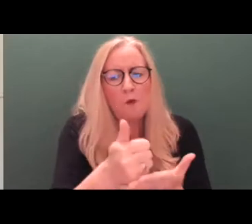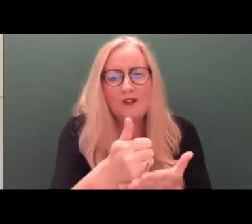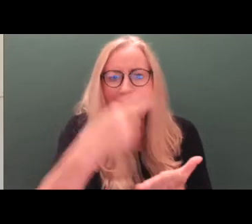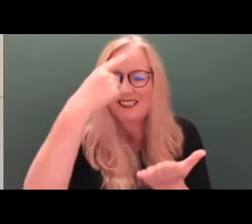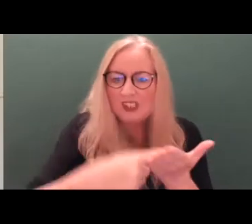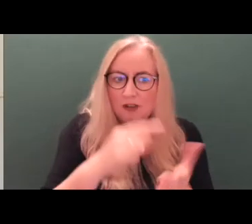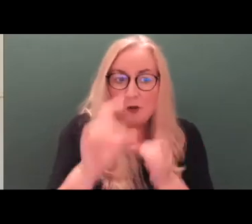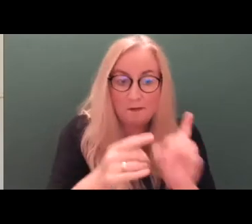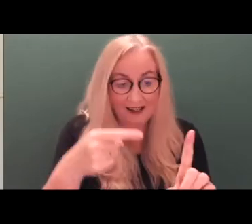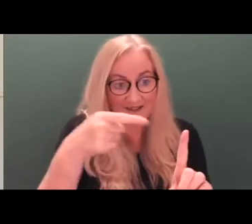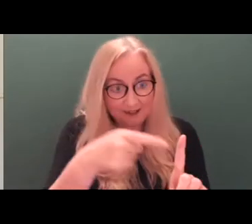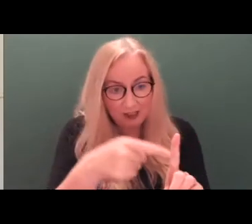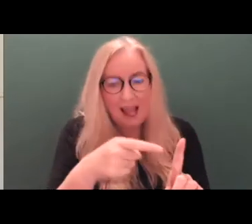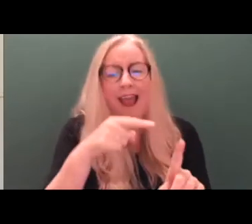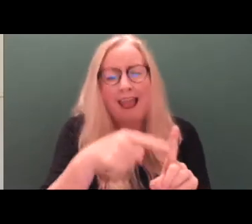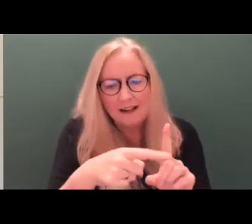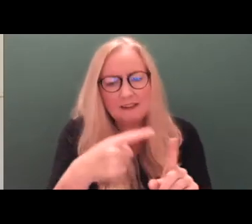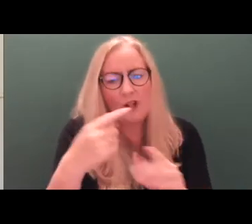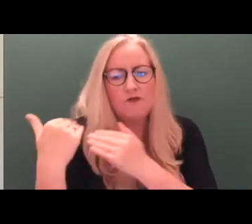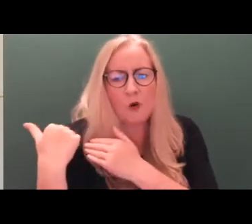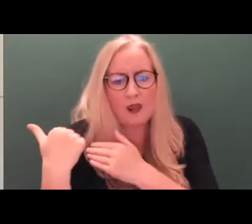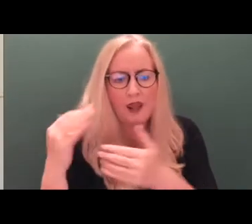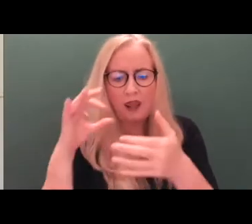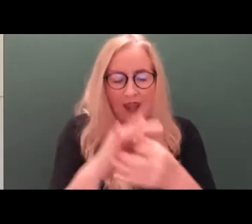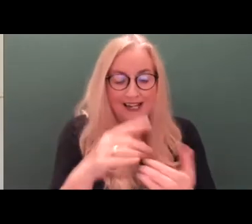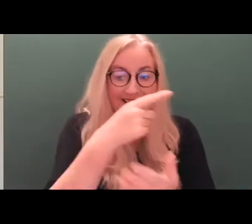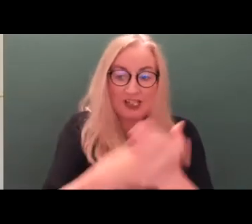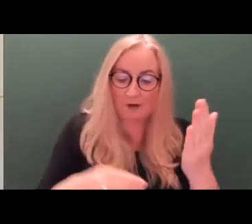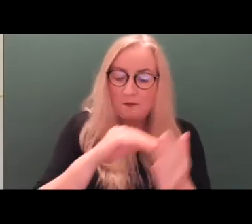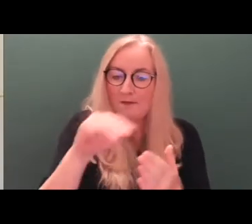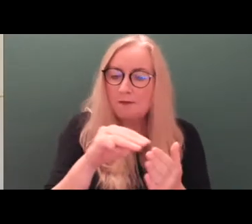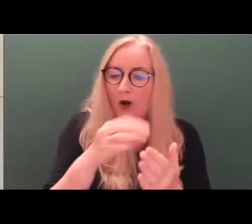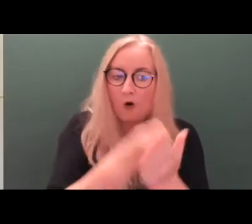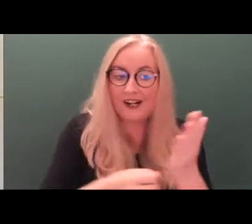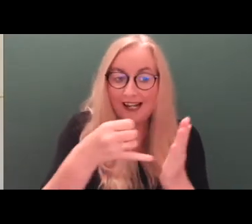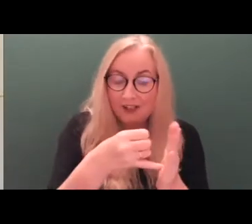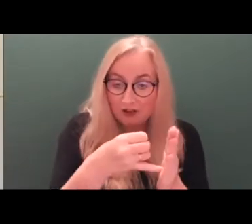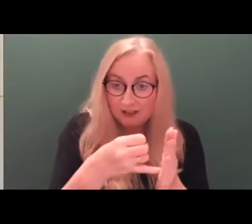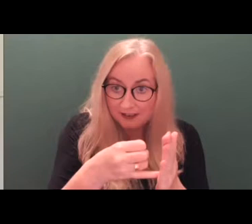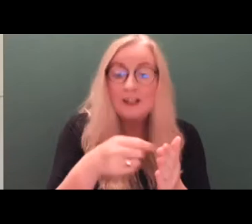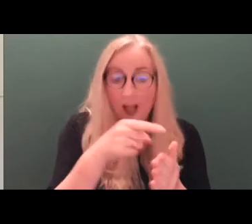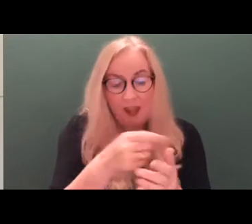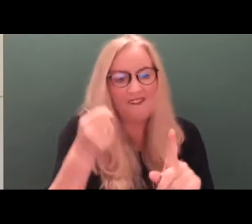And the particular role played by disabled persons organisations in the fight for legal capacity.